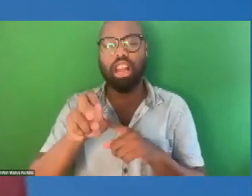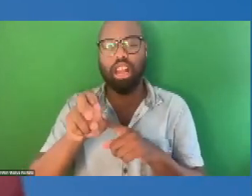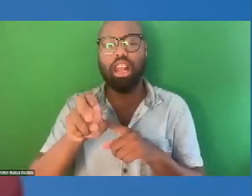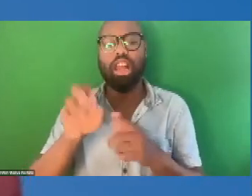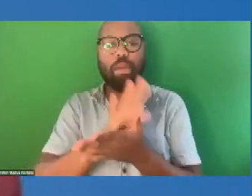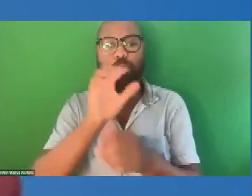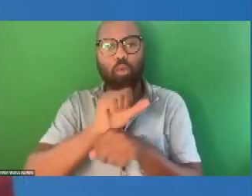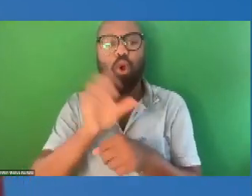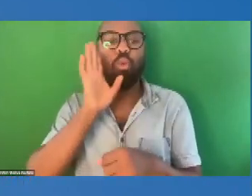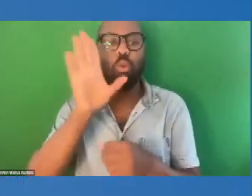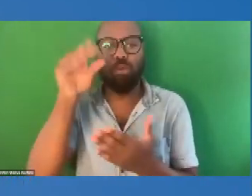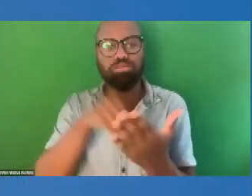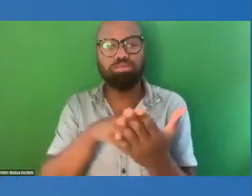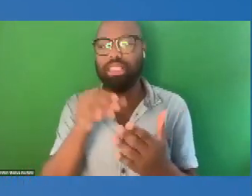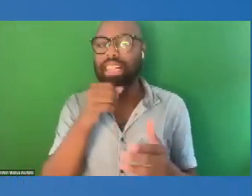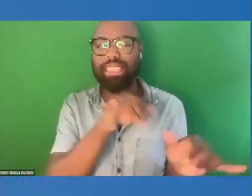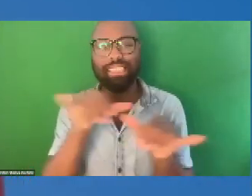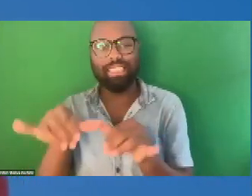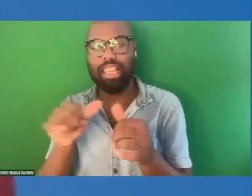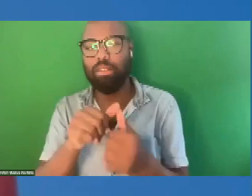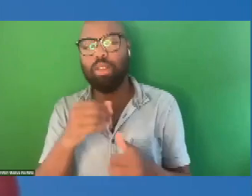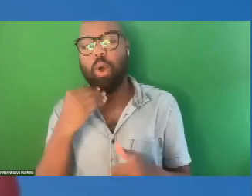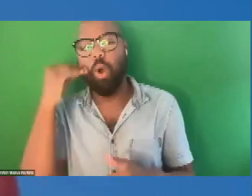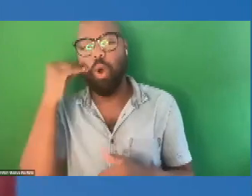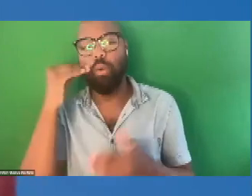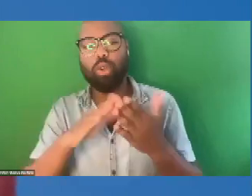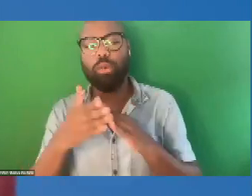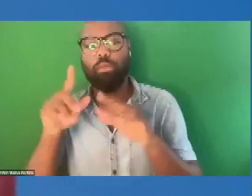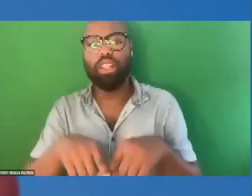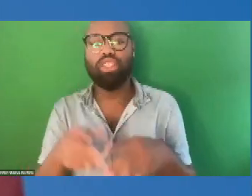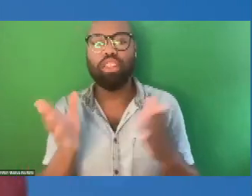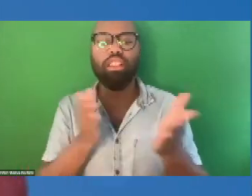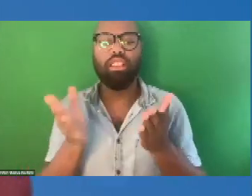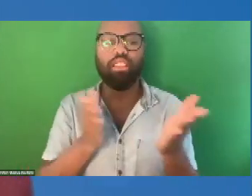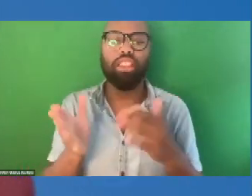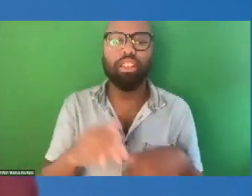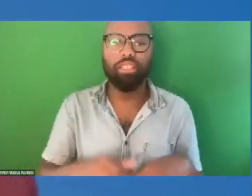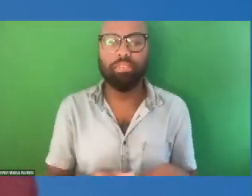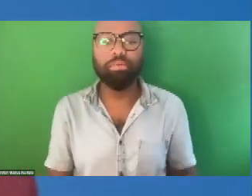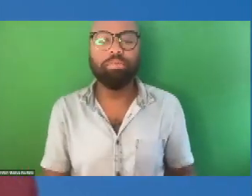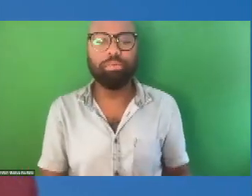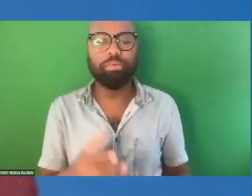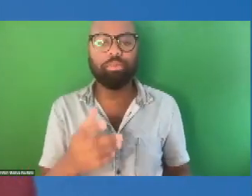home and community based services. Then also a big priority for us is